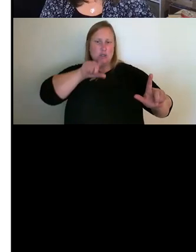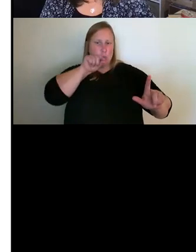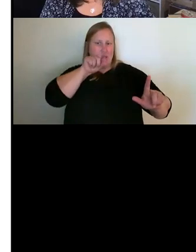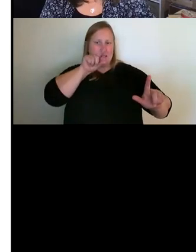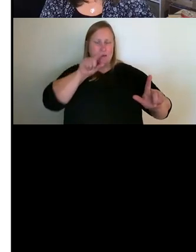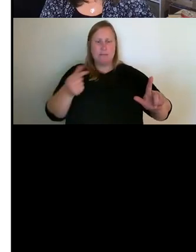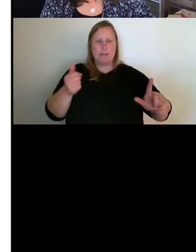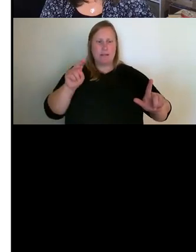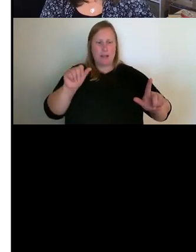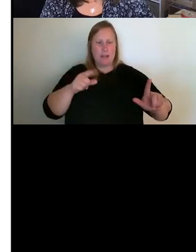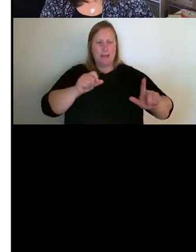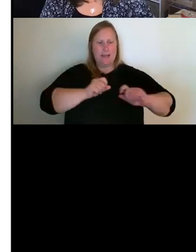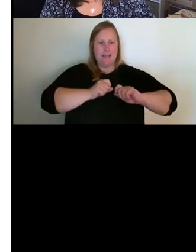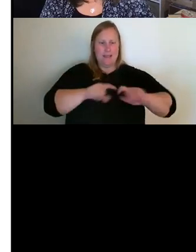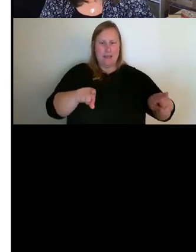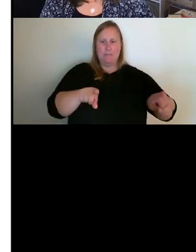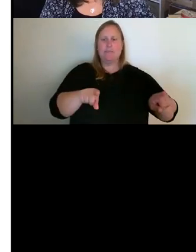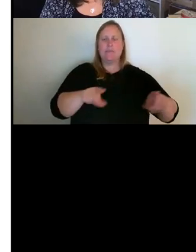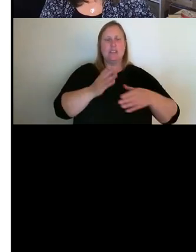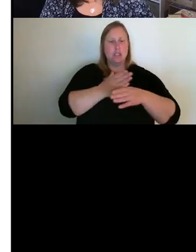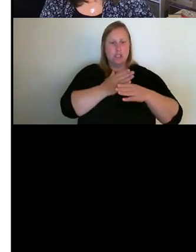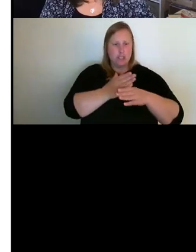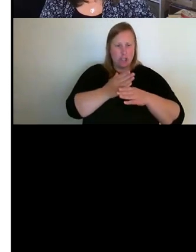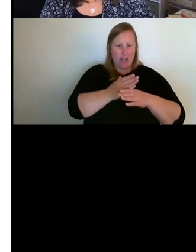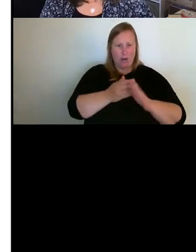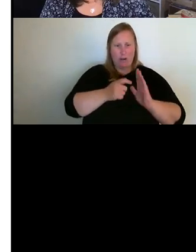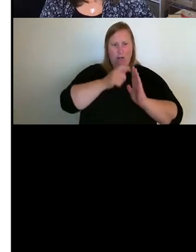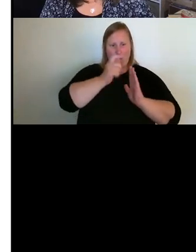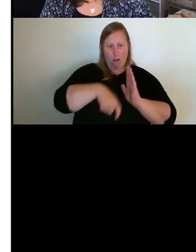She put a small paragraph of text.